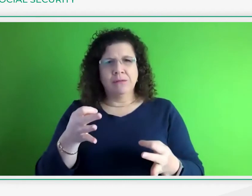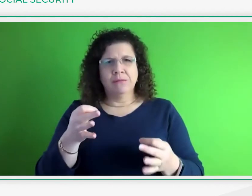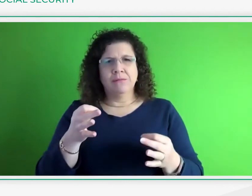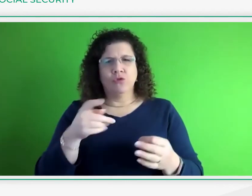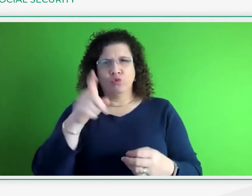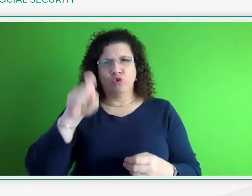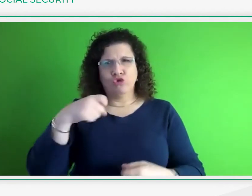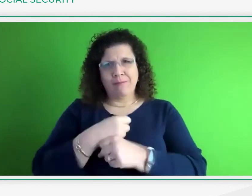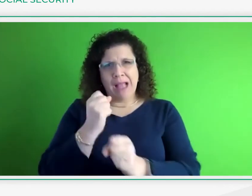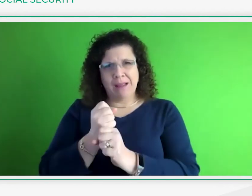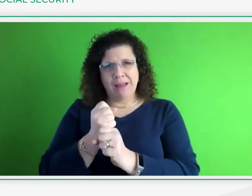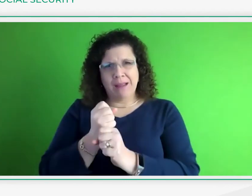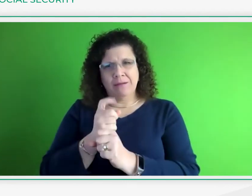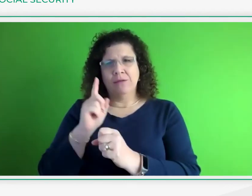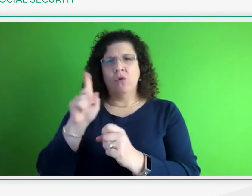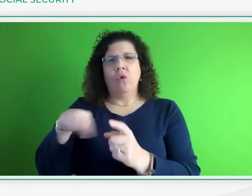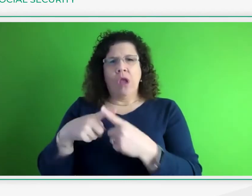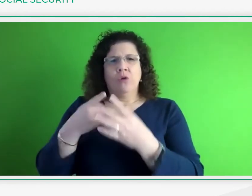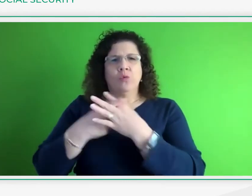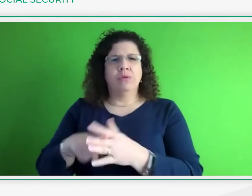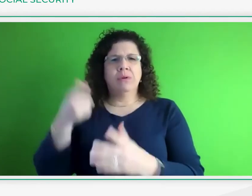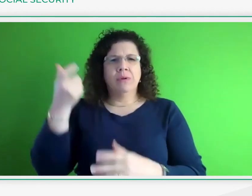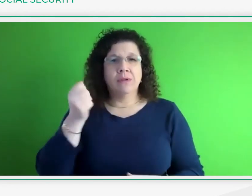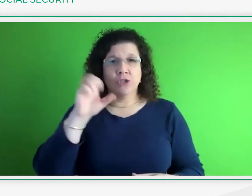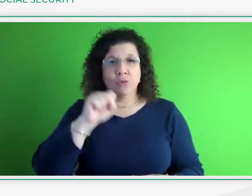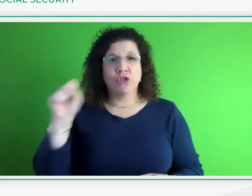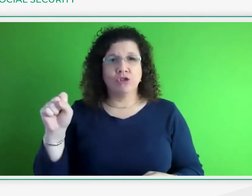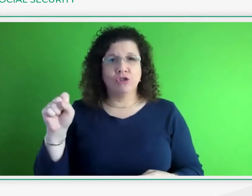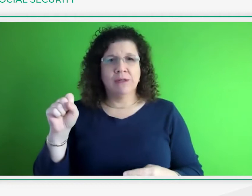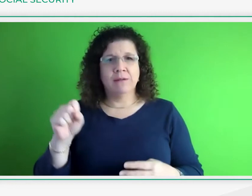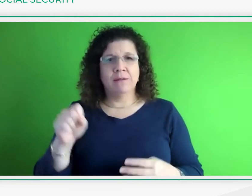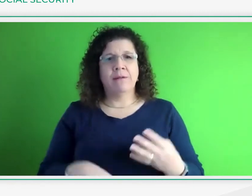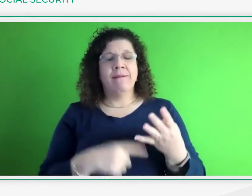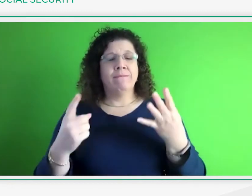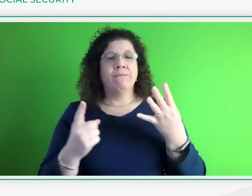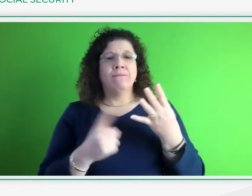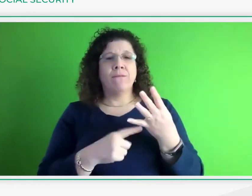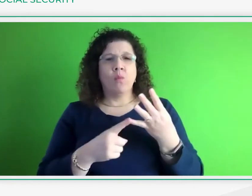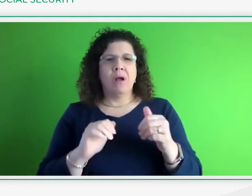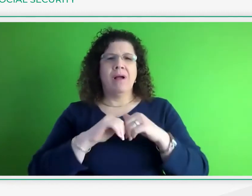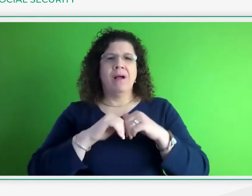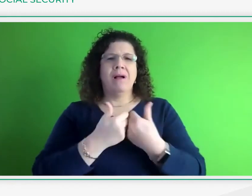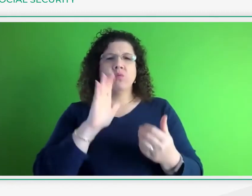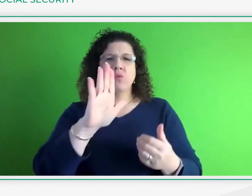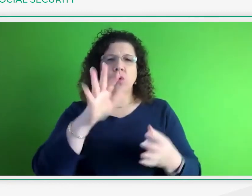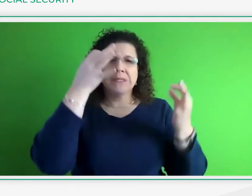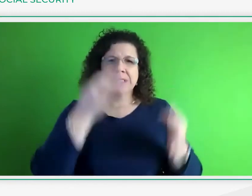And the third is the decisions that you might want to make in deciding when to start claiming those benefits.